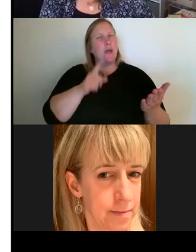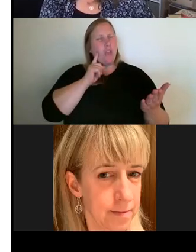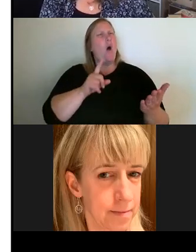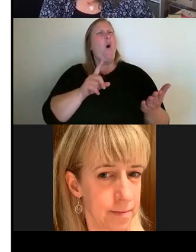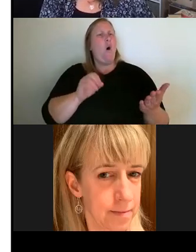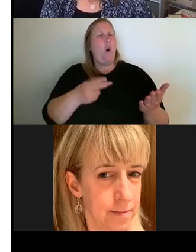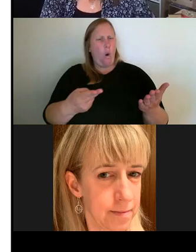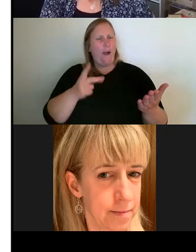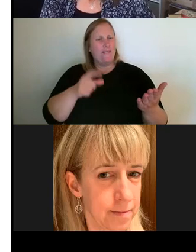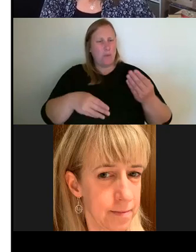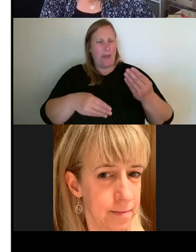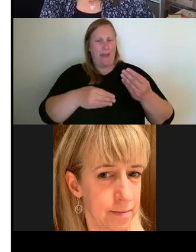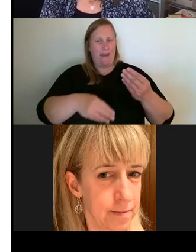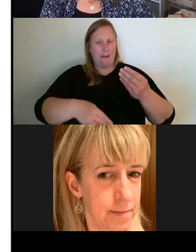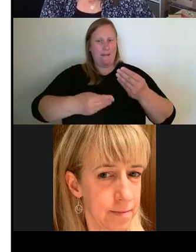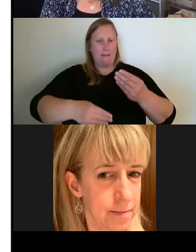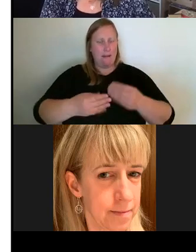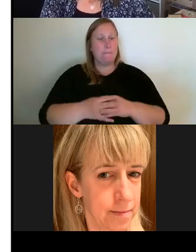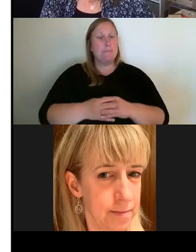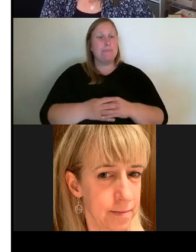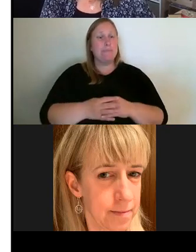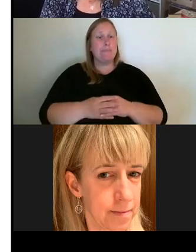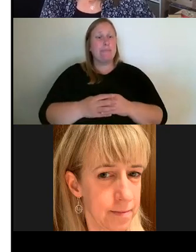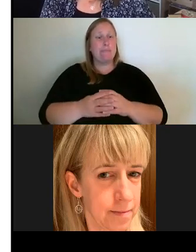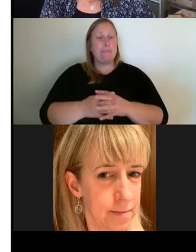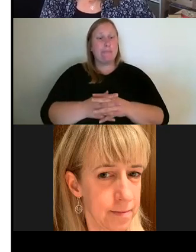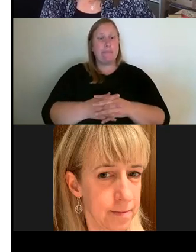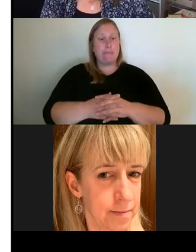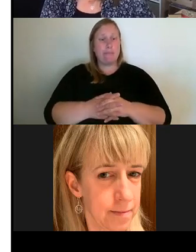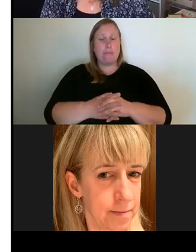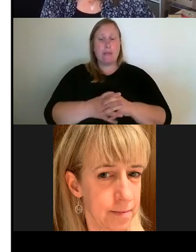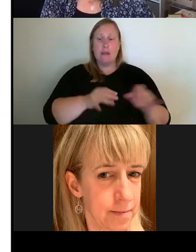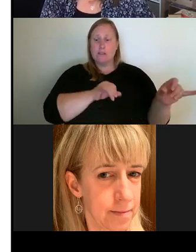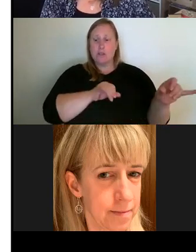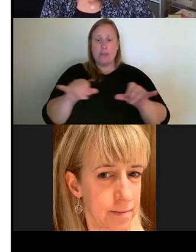So, on screen I have shown the exact same content twice.